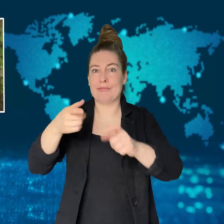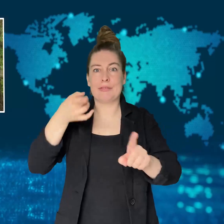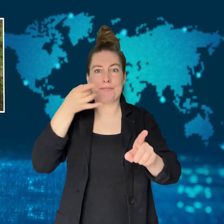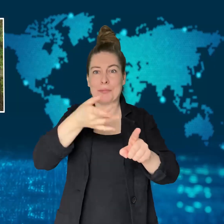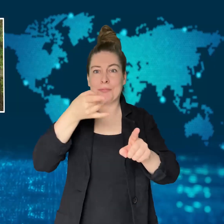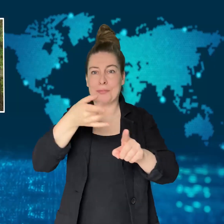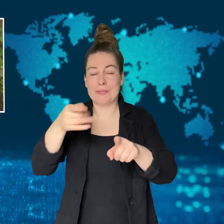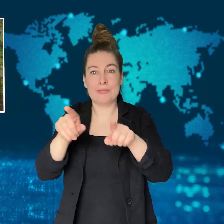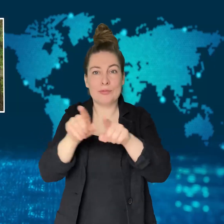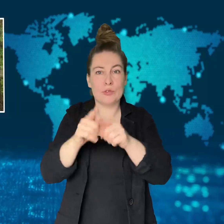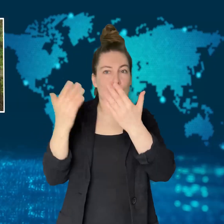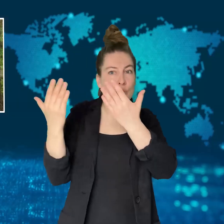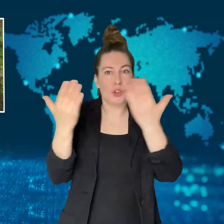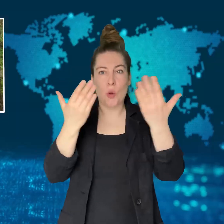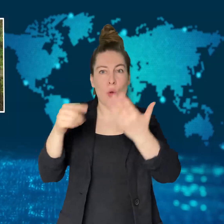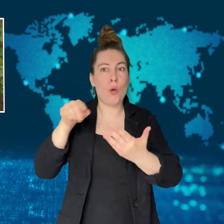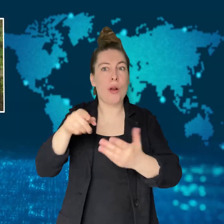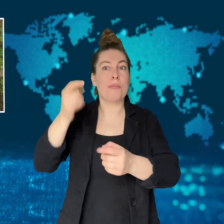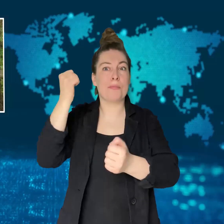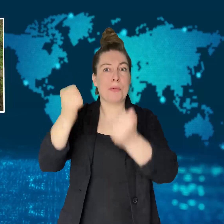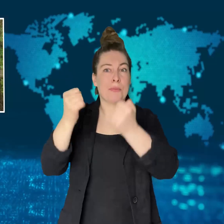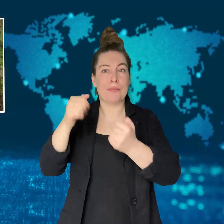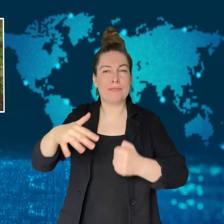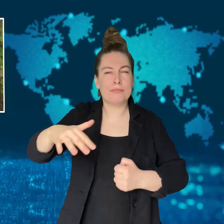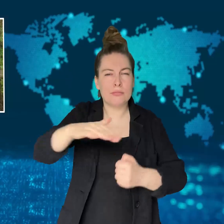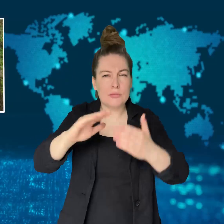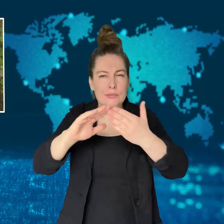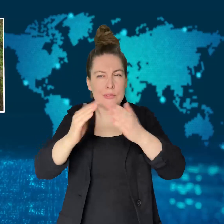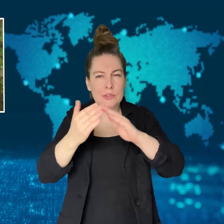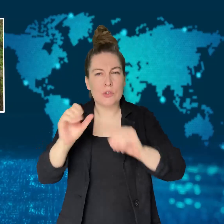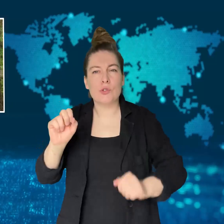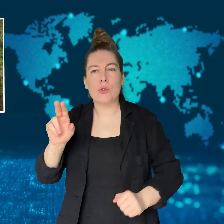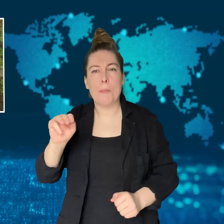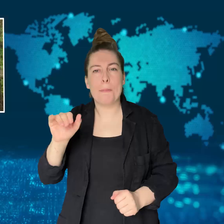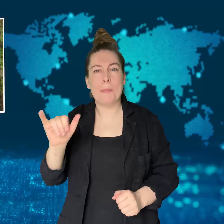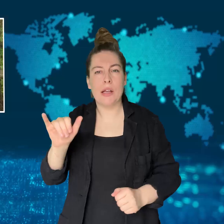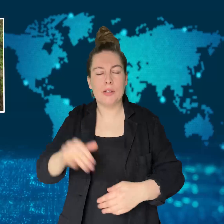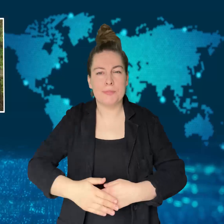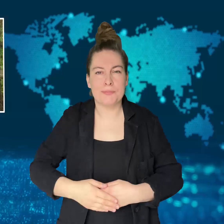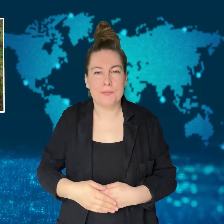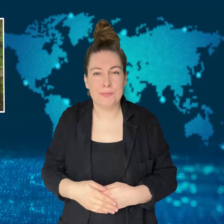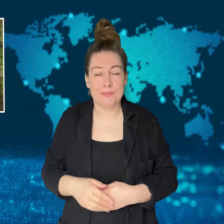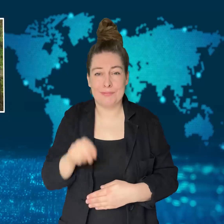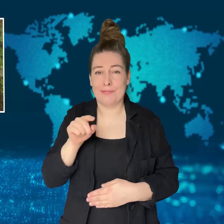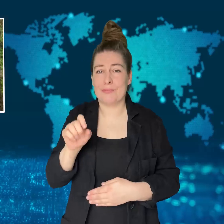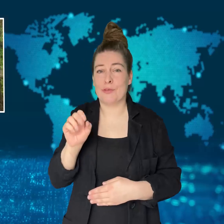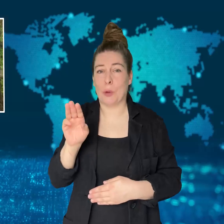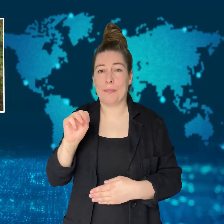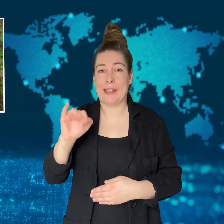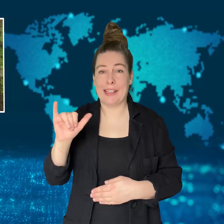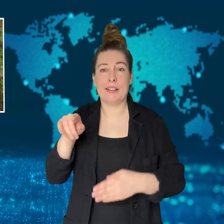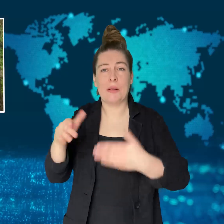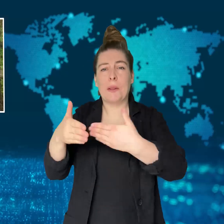Ukraine's railways. Online booking systems were impacted, not train